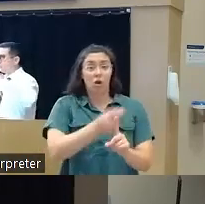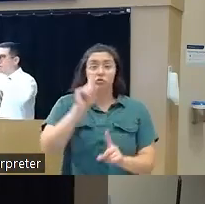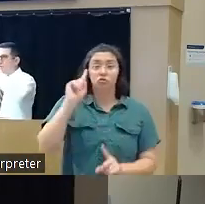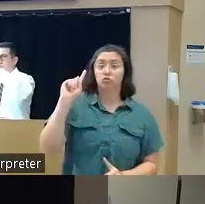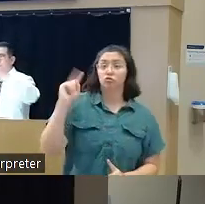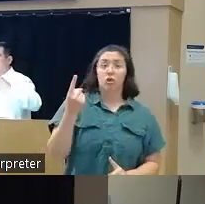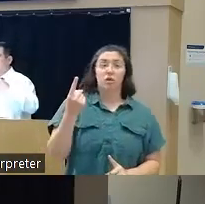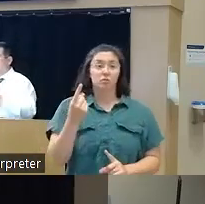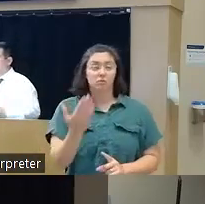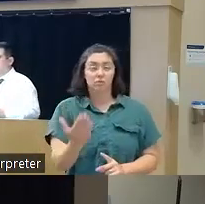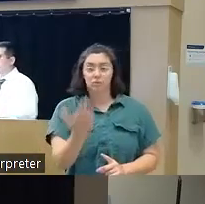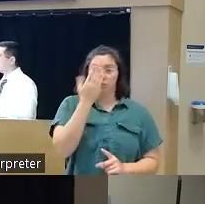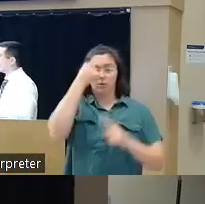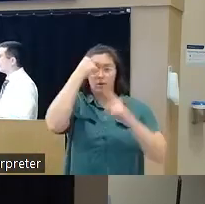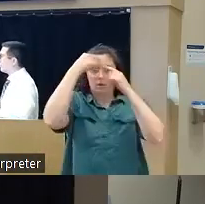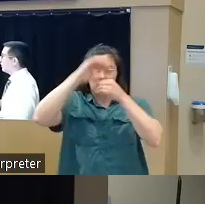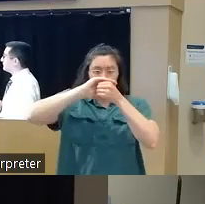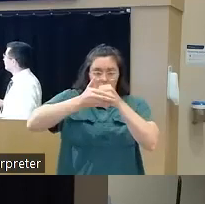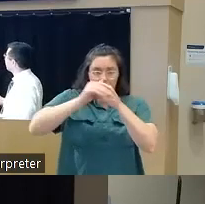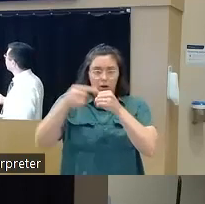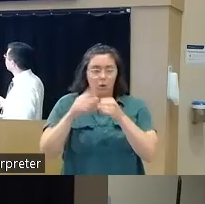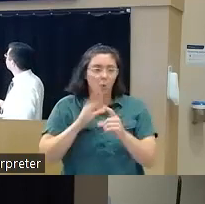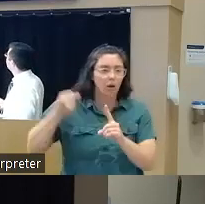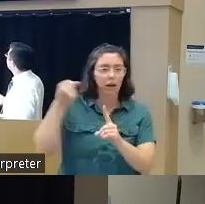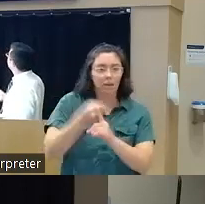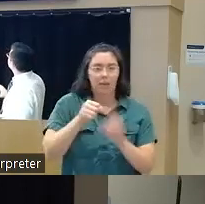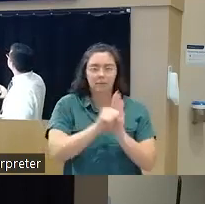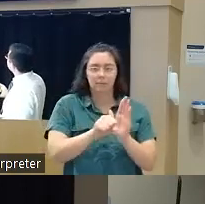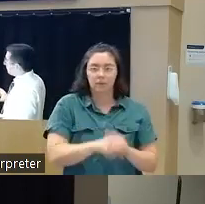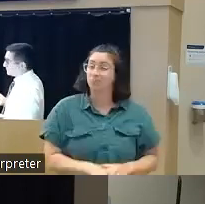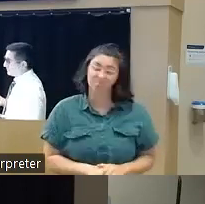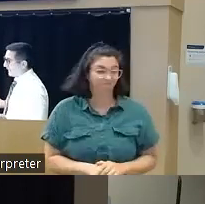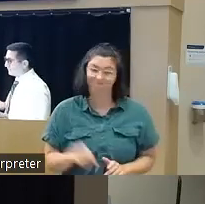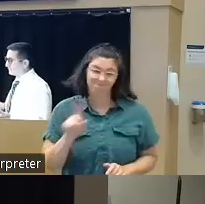a sort of close by area right in order to cause a particular symptom it turned out that didn't have